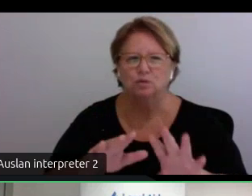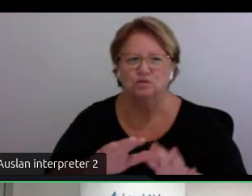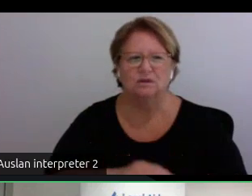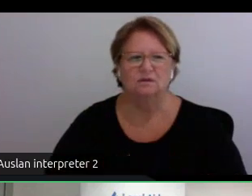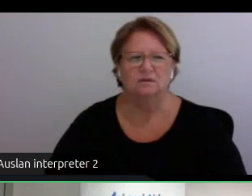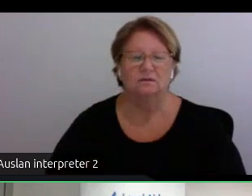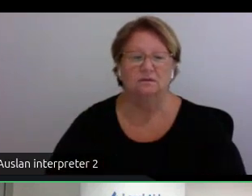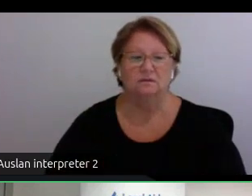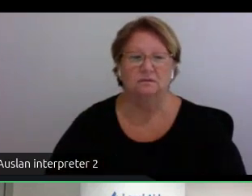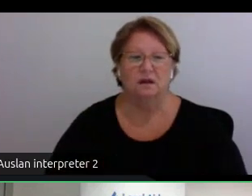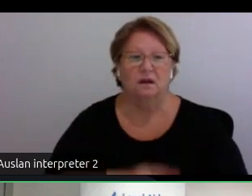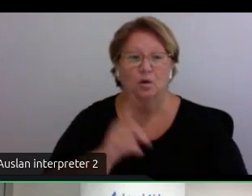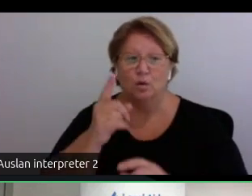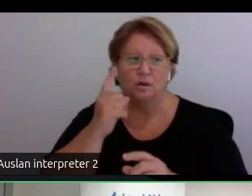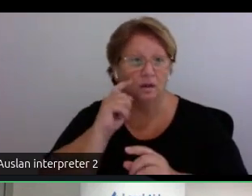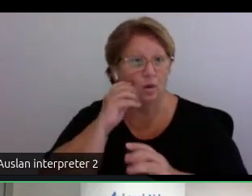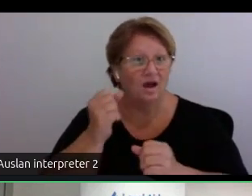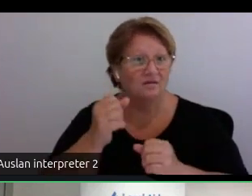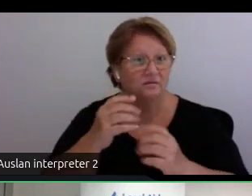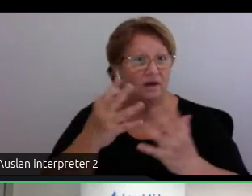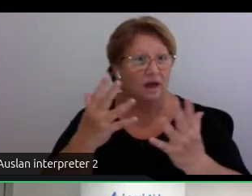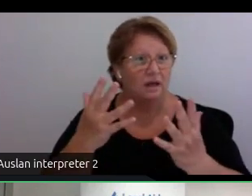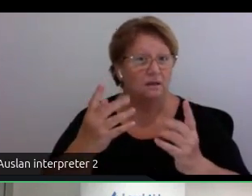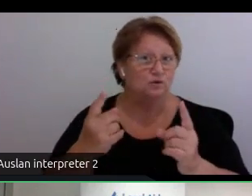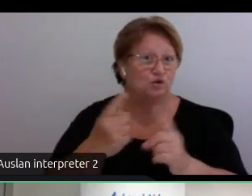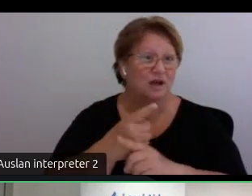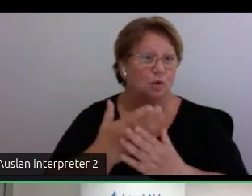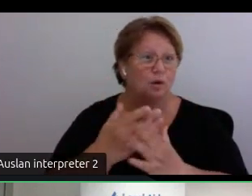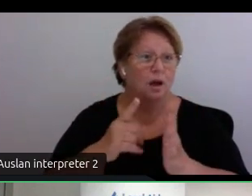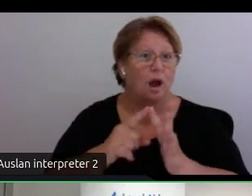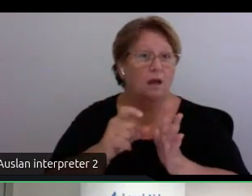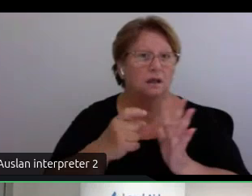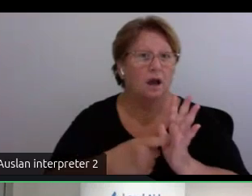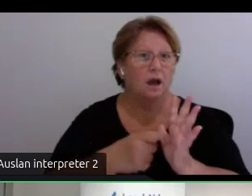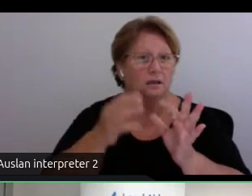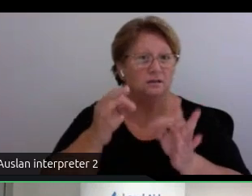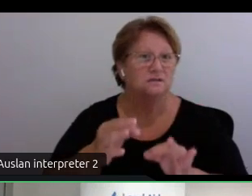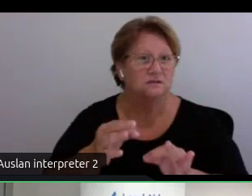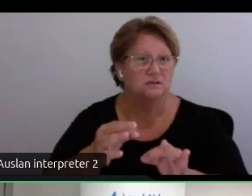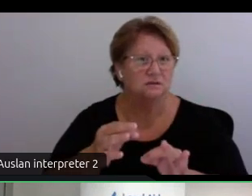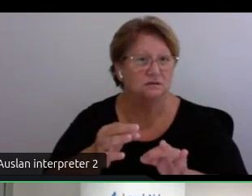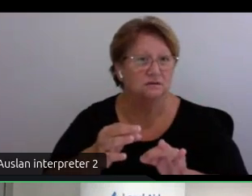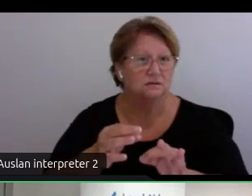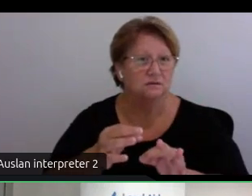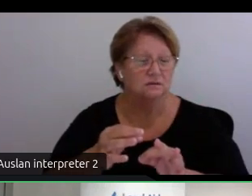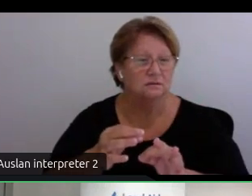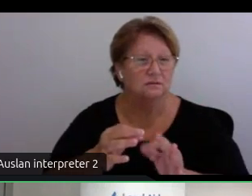are you likely to get any change in an IDR decision if you just say No, no, no. Wait for